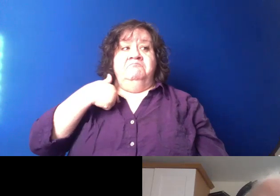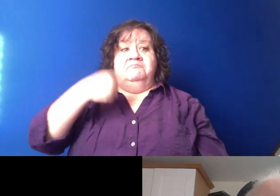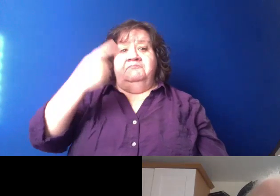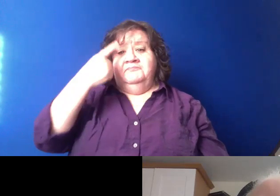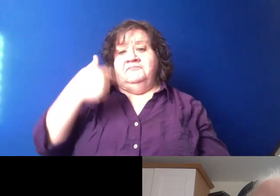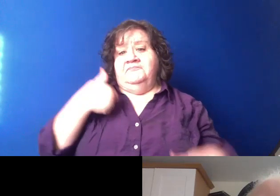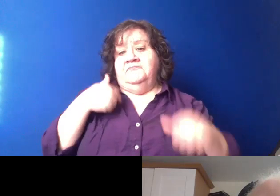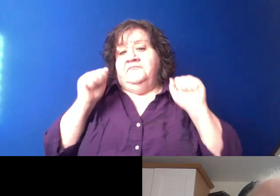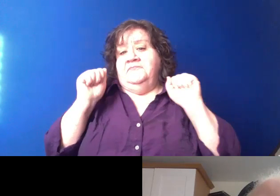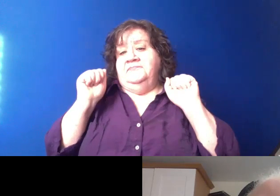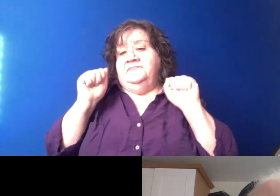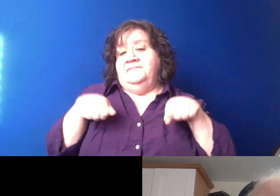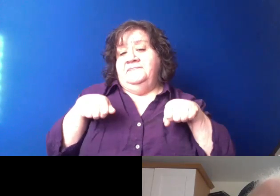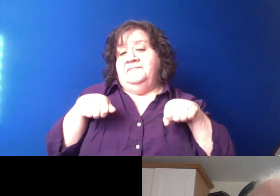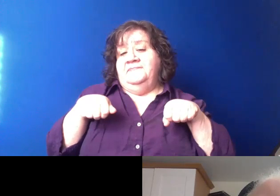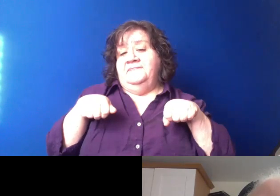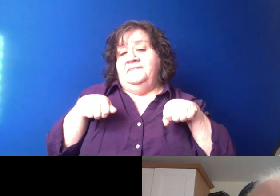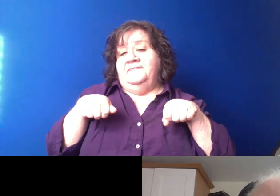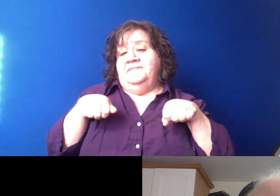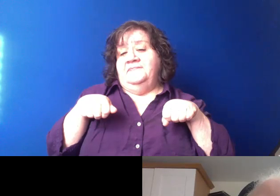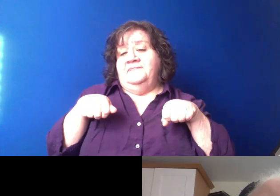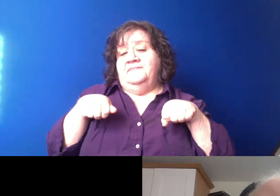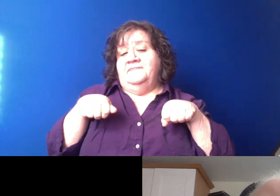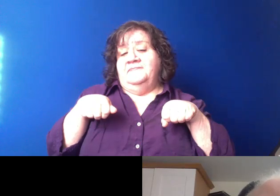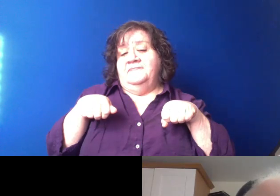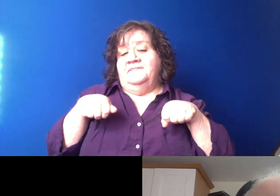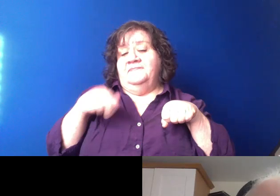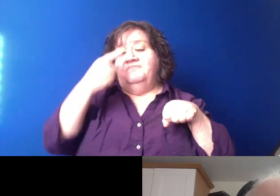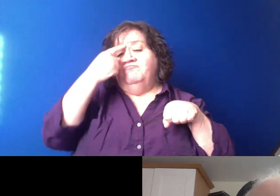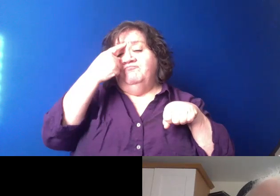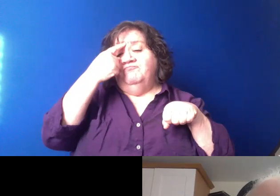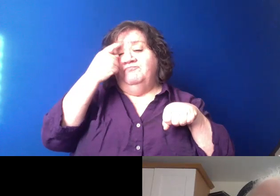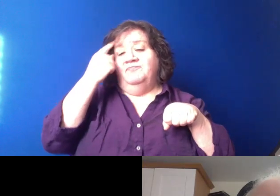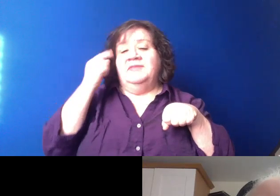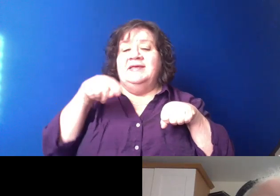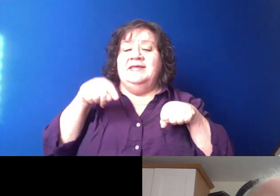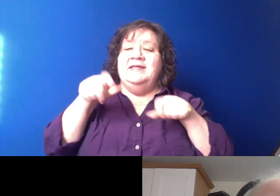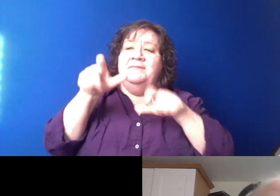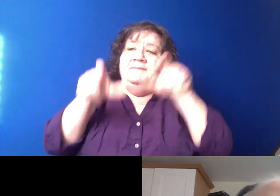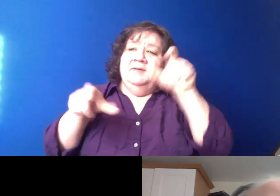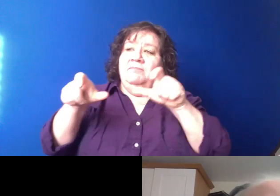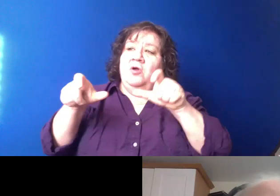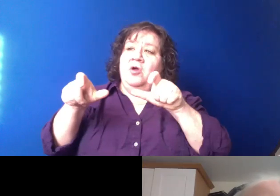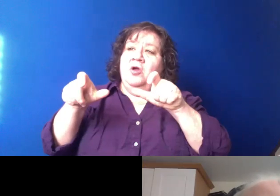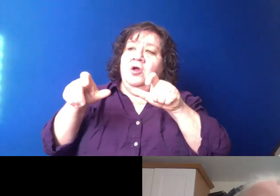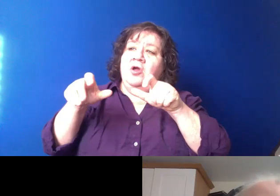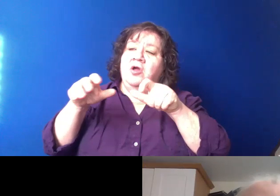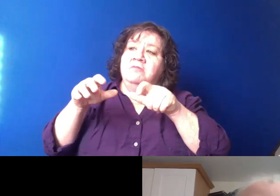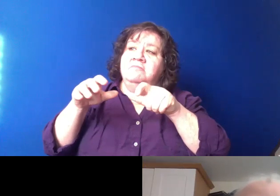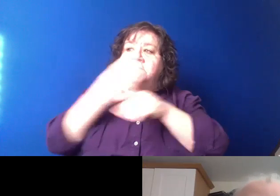the climate organizations or the civil society organizations um who are working in terms of in in